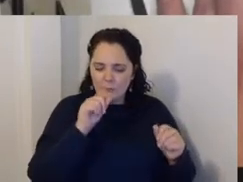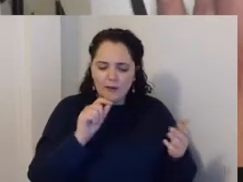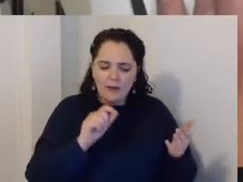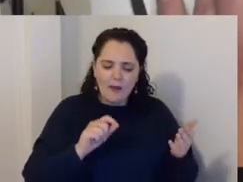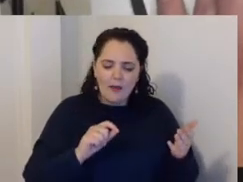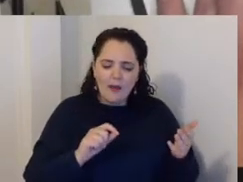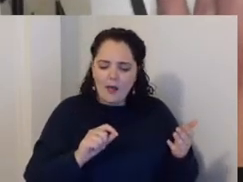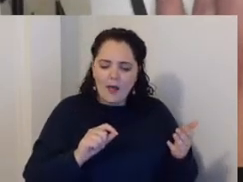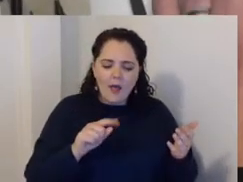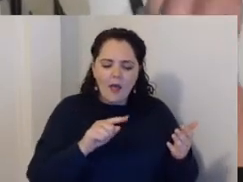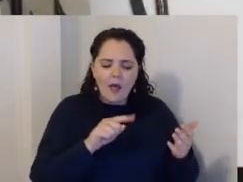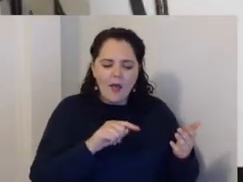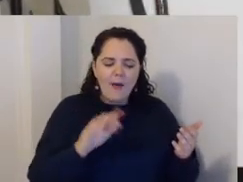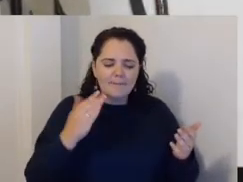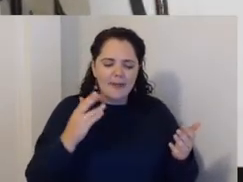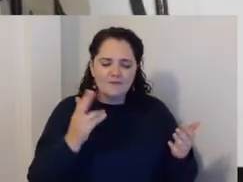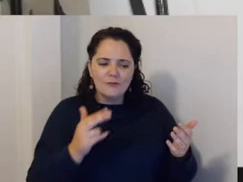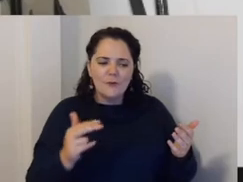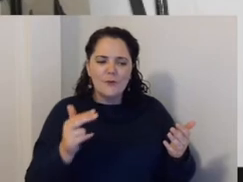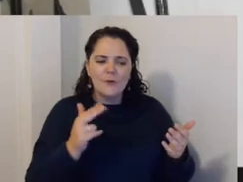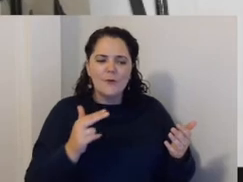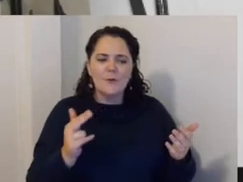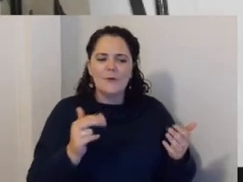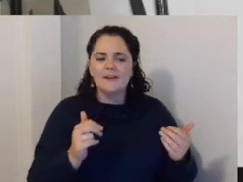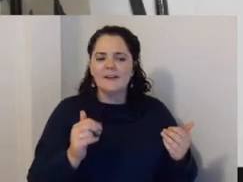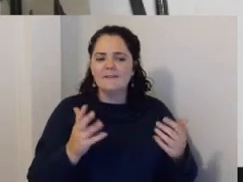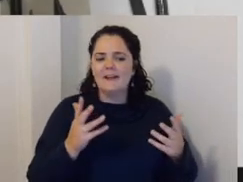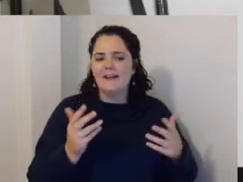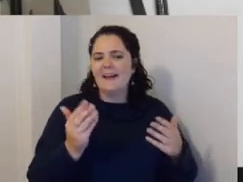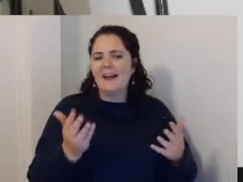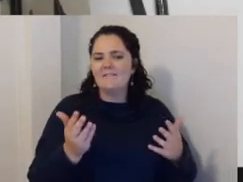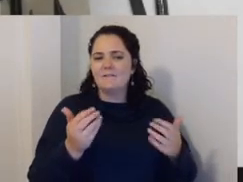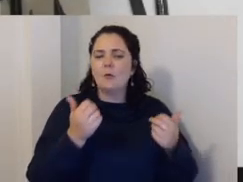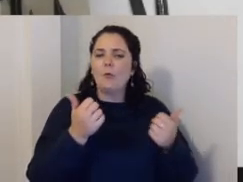as you draw they'll blend right in really really beautifully and they'll still give you that guide